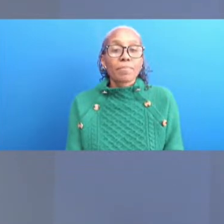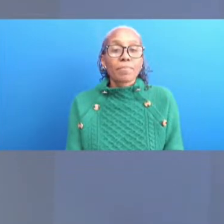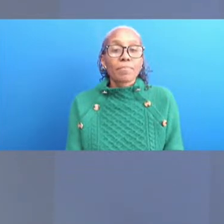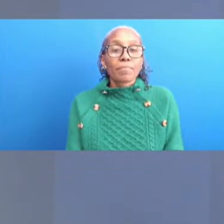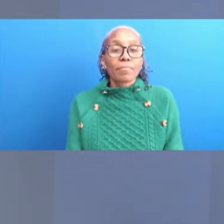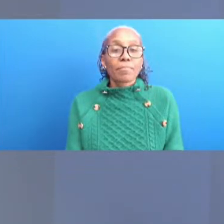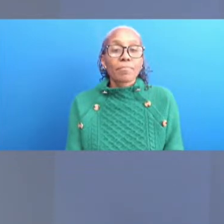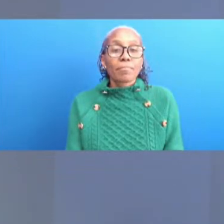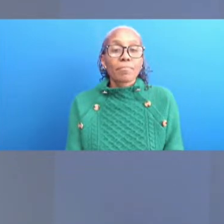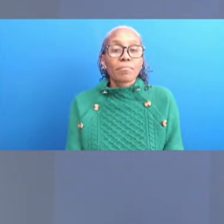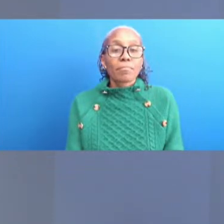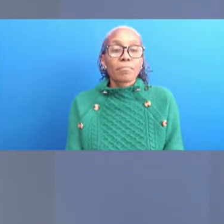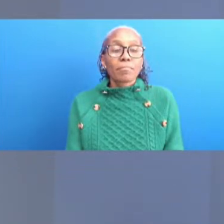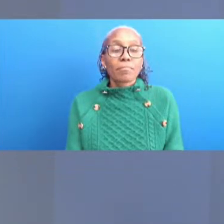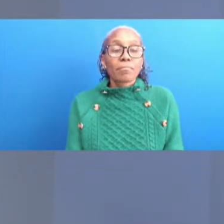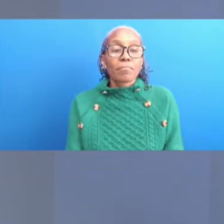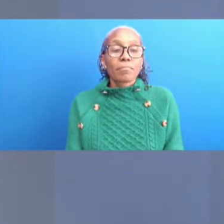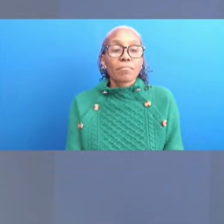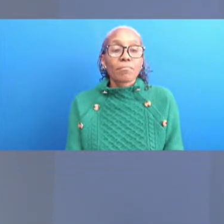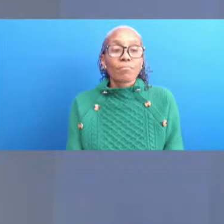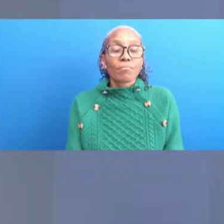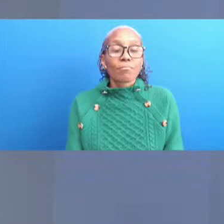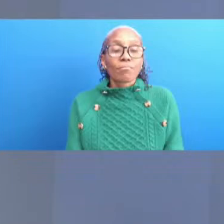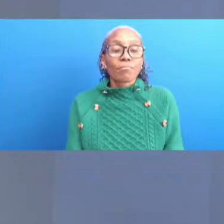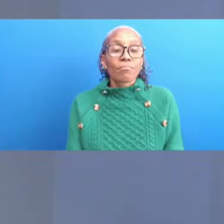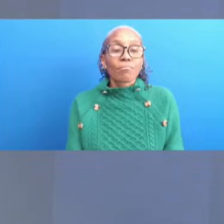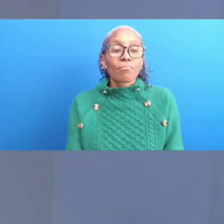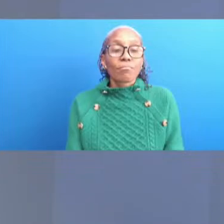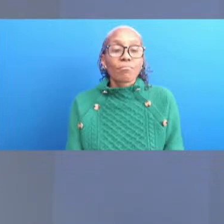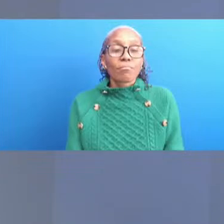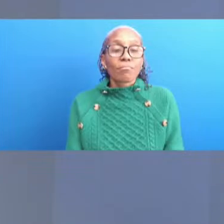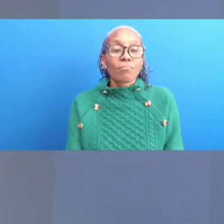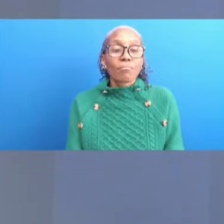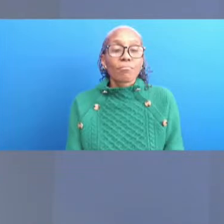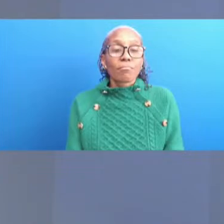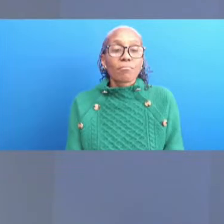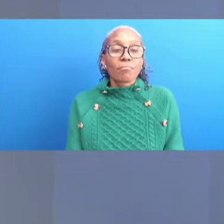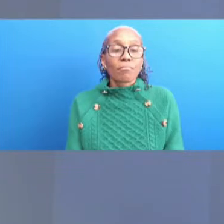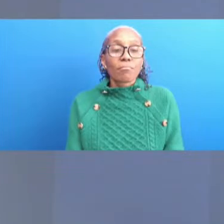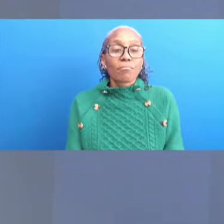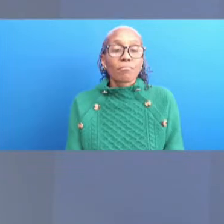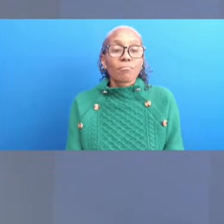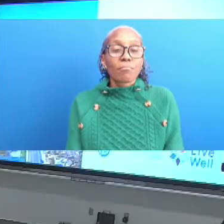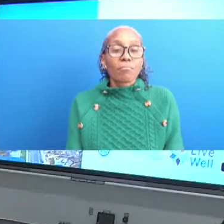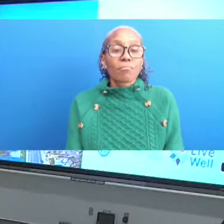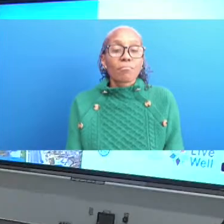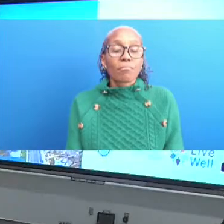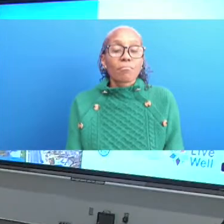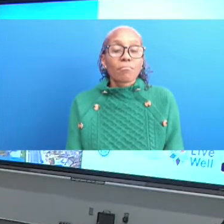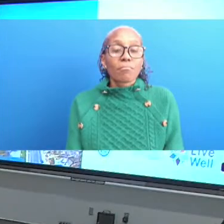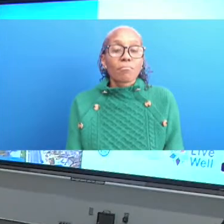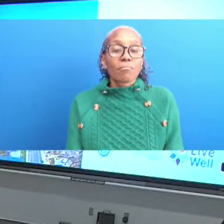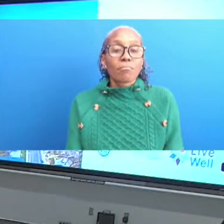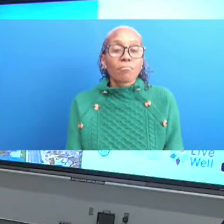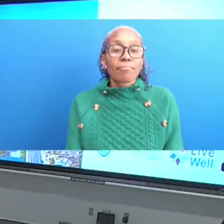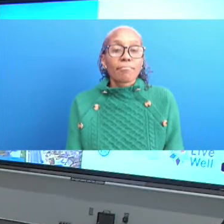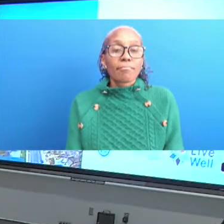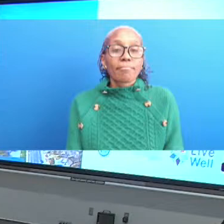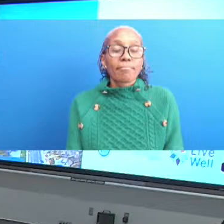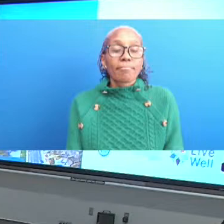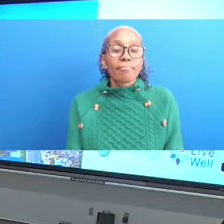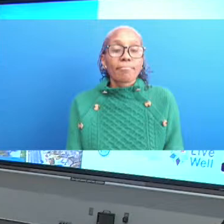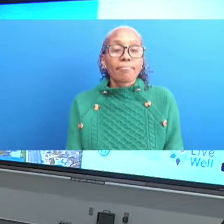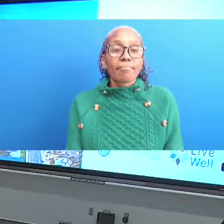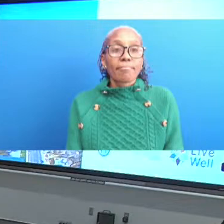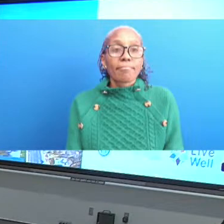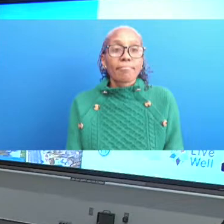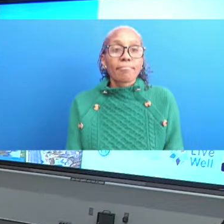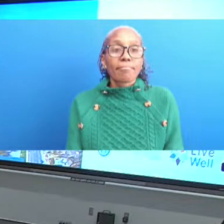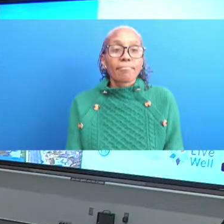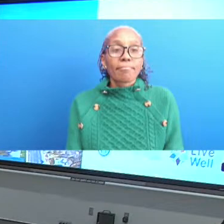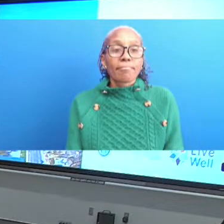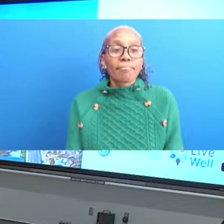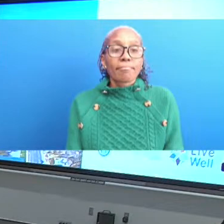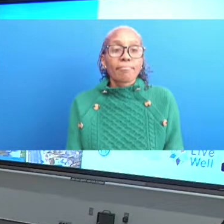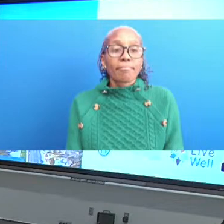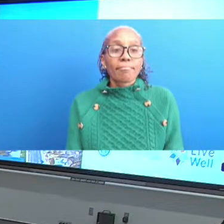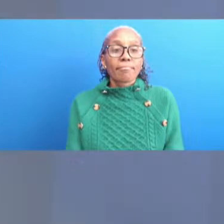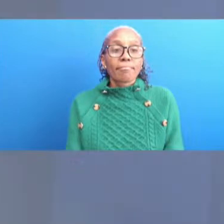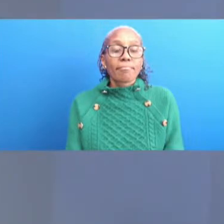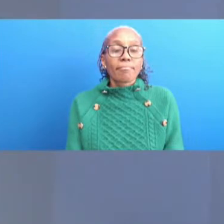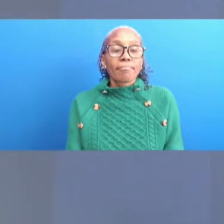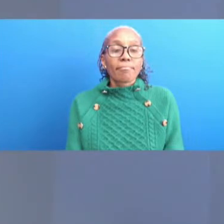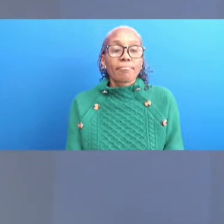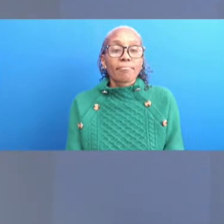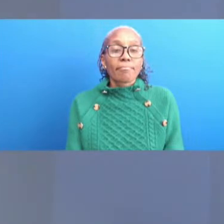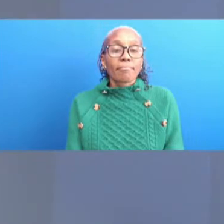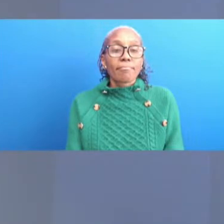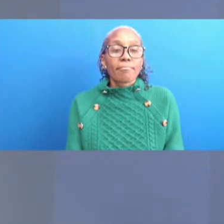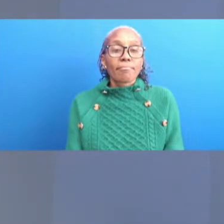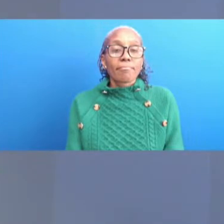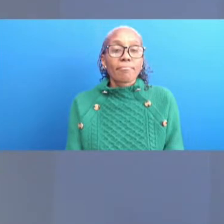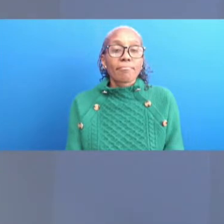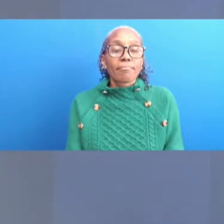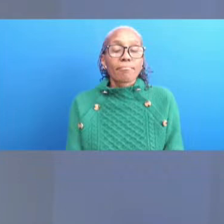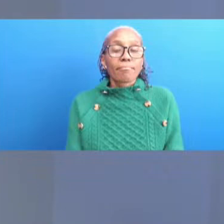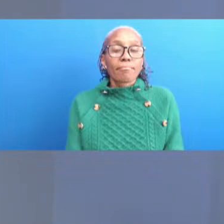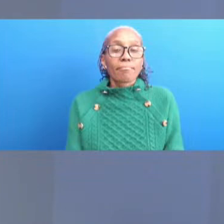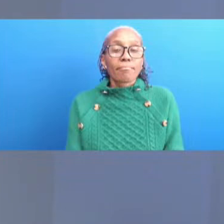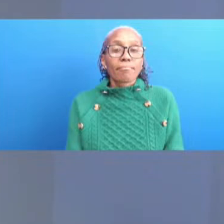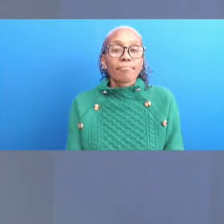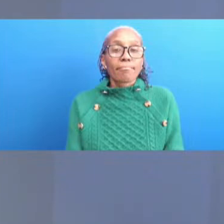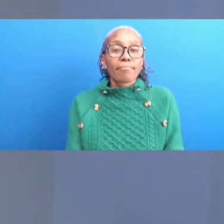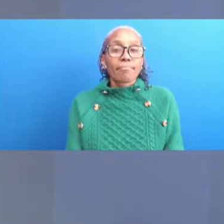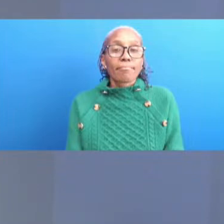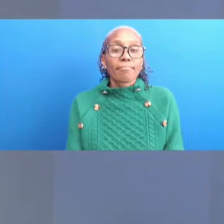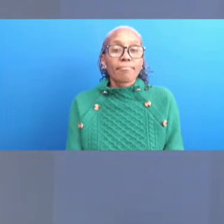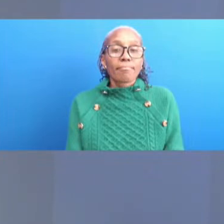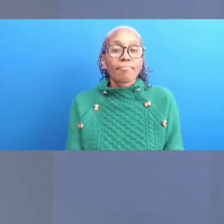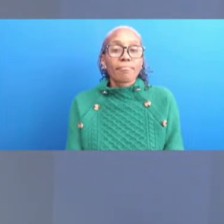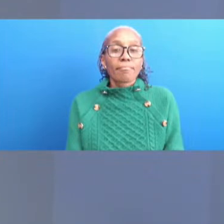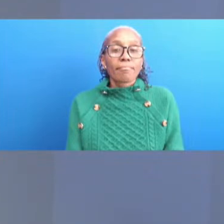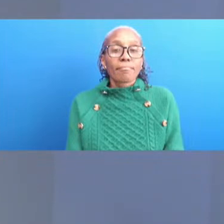SON BEEN ASSISTANT TO THE CITY